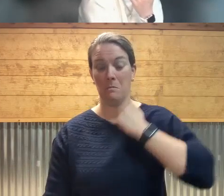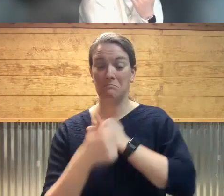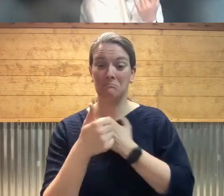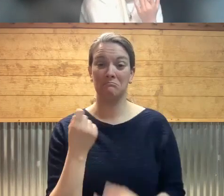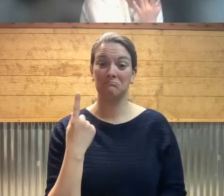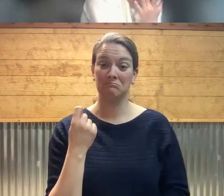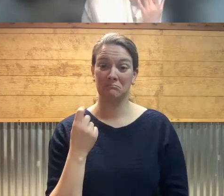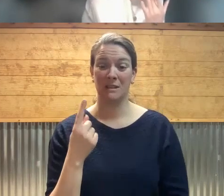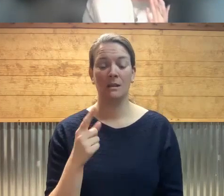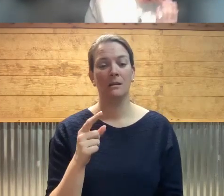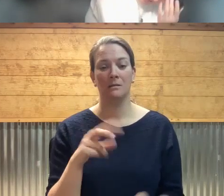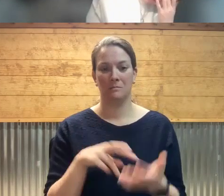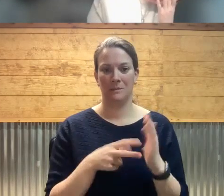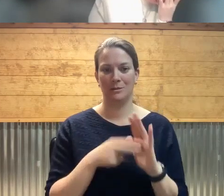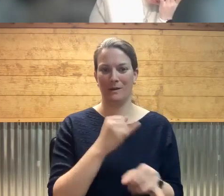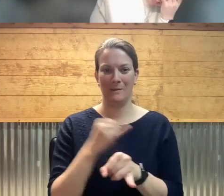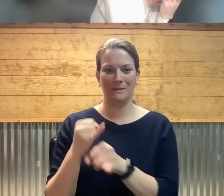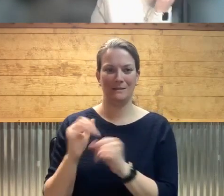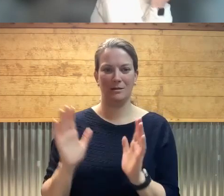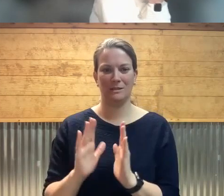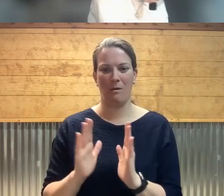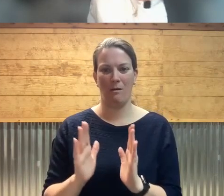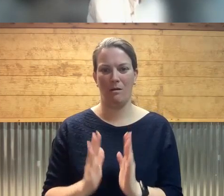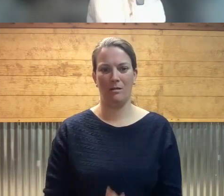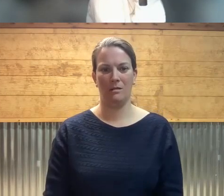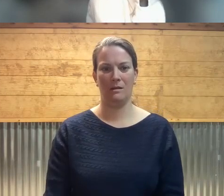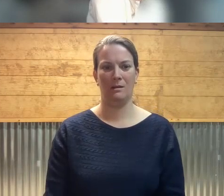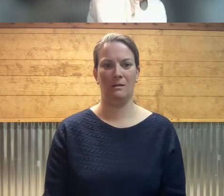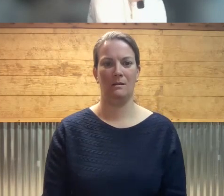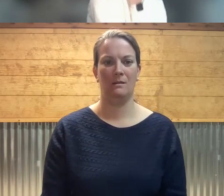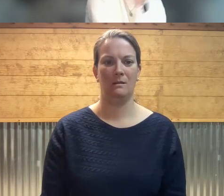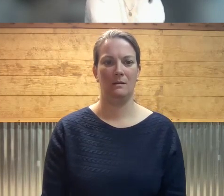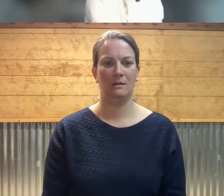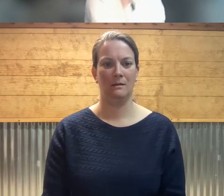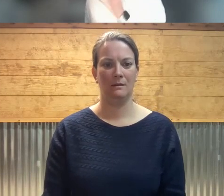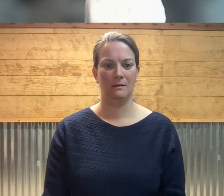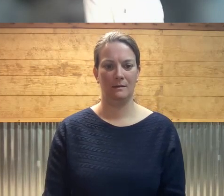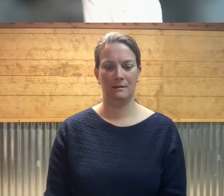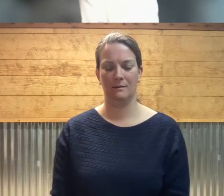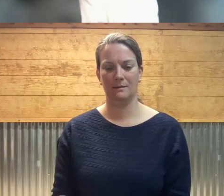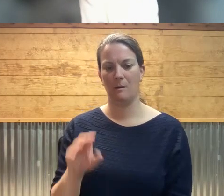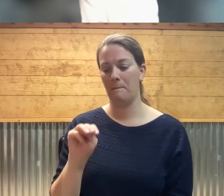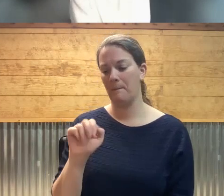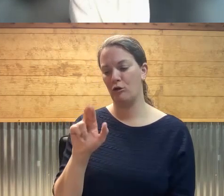So the campus are pretty small. Sorry, Maria. go on with. Yes, so they're they're small like but i'll give you an example.